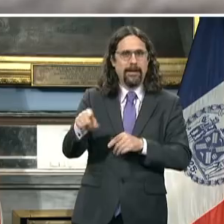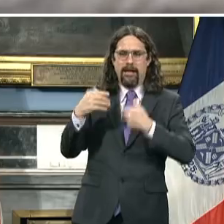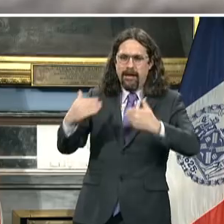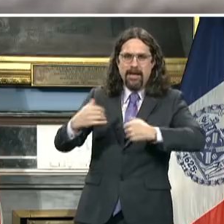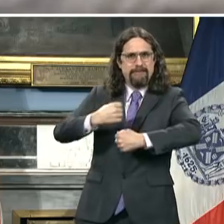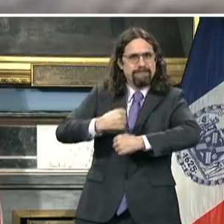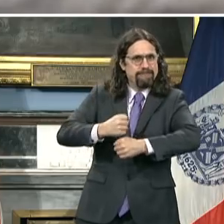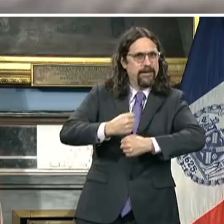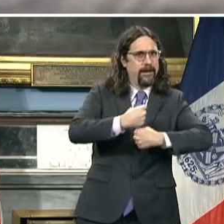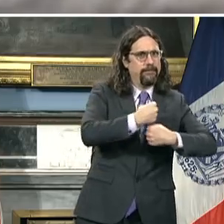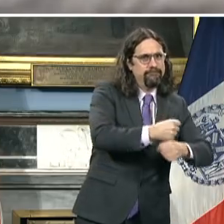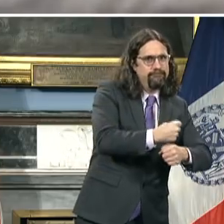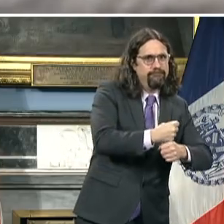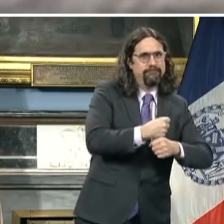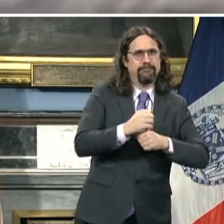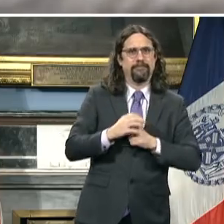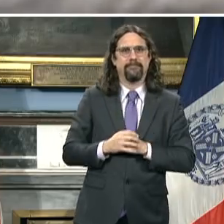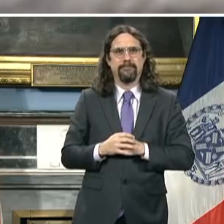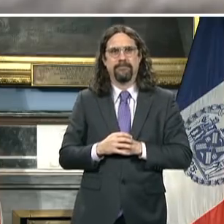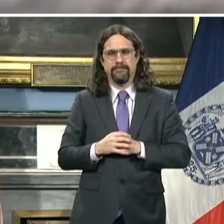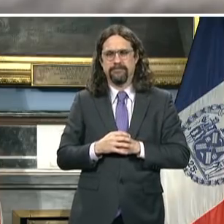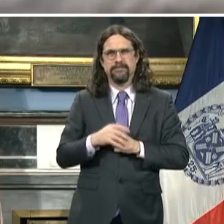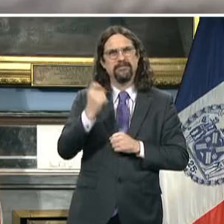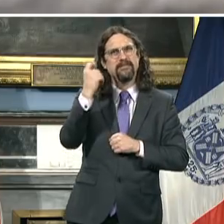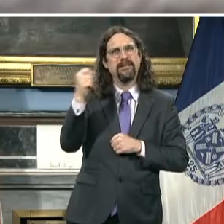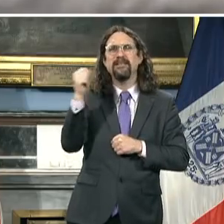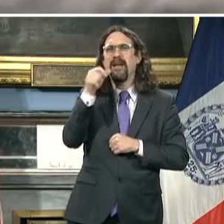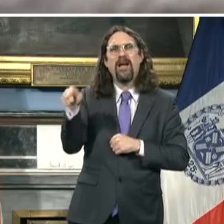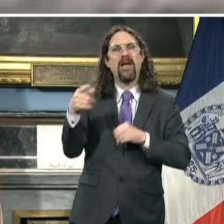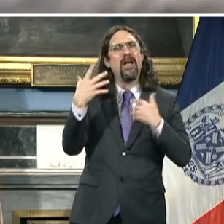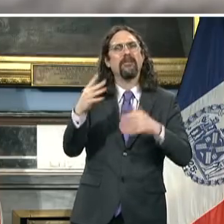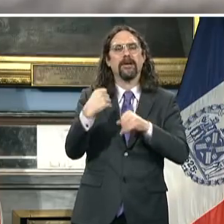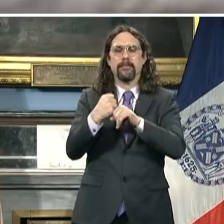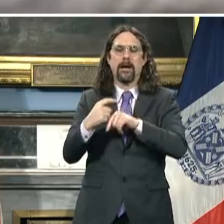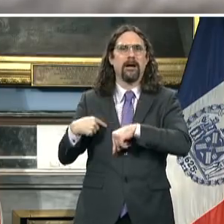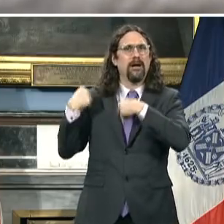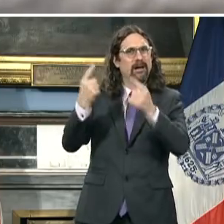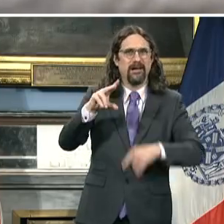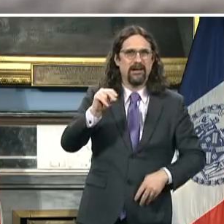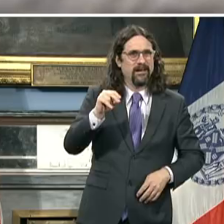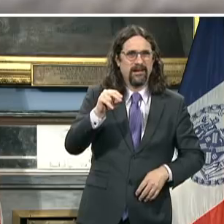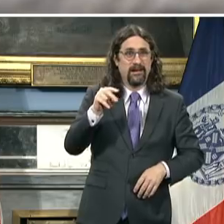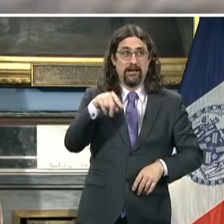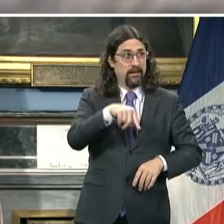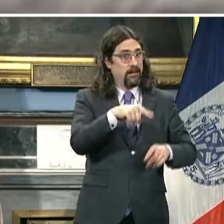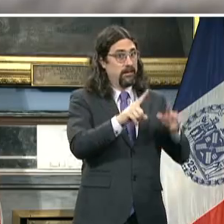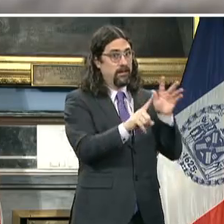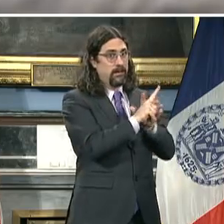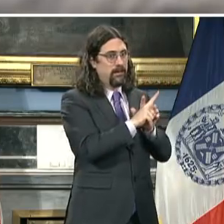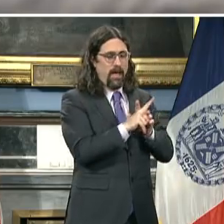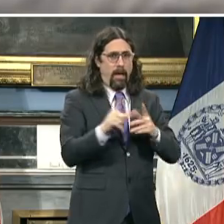EVERYDAY PEOPLE OF ALL BACKGROUND S, ALTOGETHER, CREATING SOMETHING FROM SCRATCH,